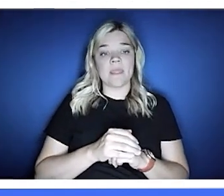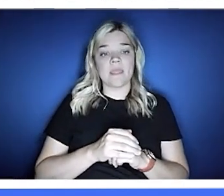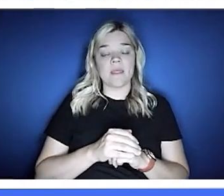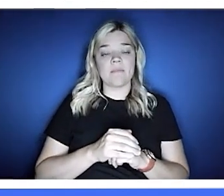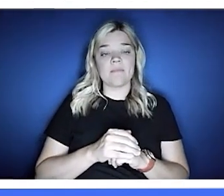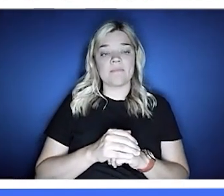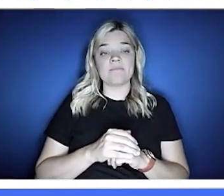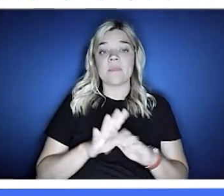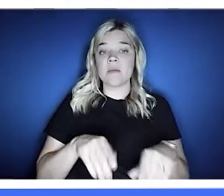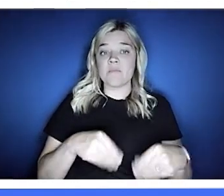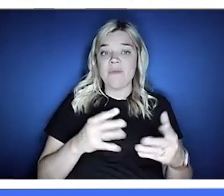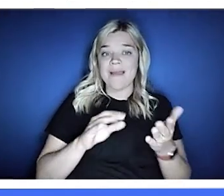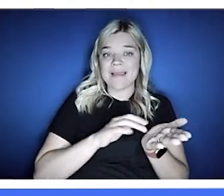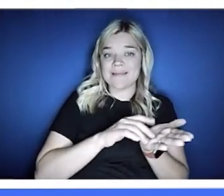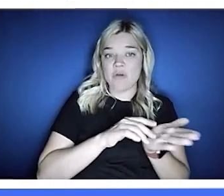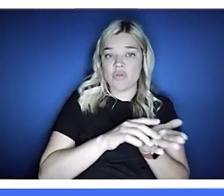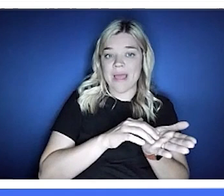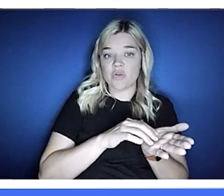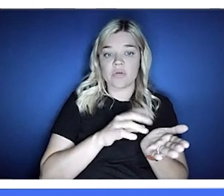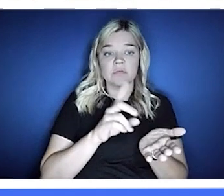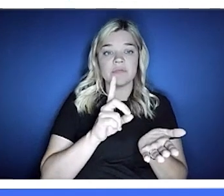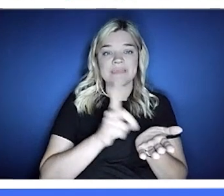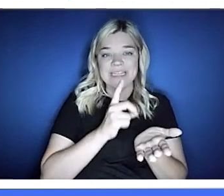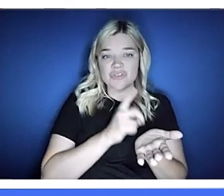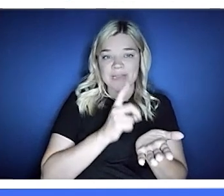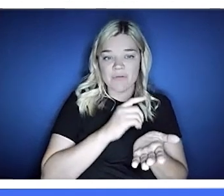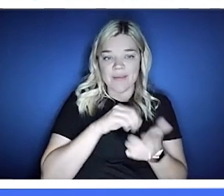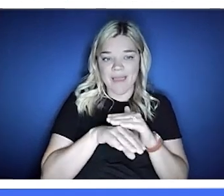Providing calculator or dictionary access. This supports multiple groups